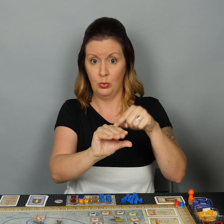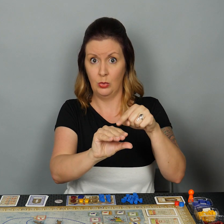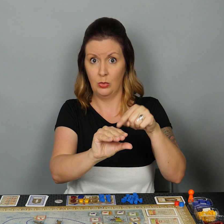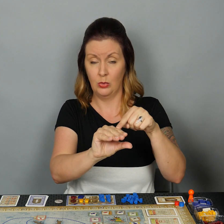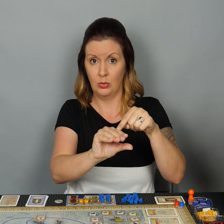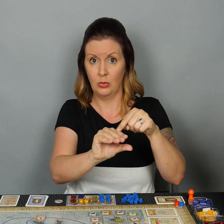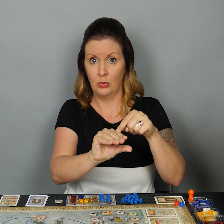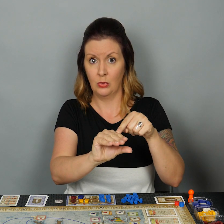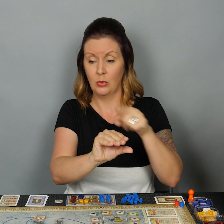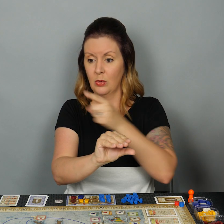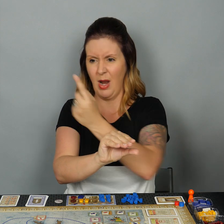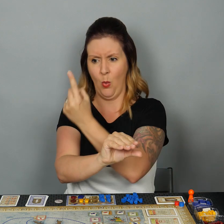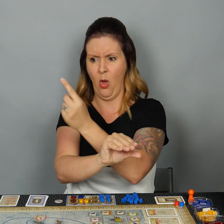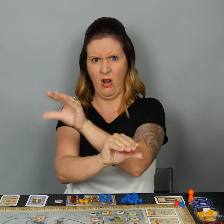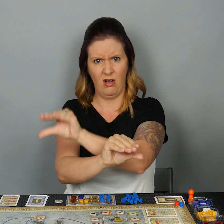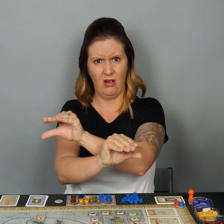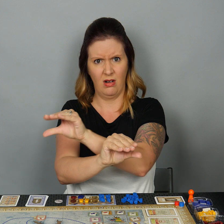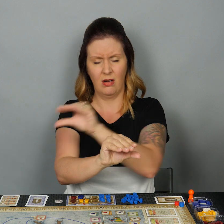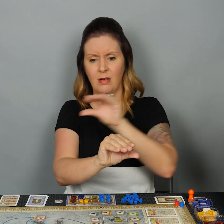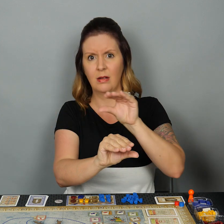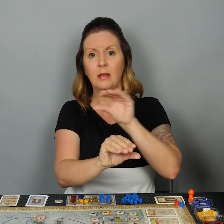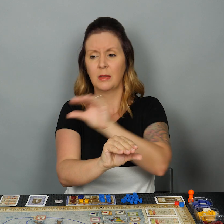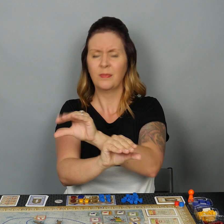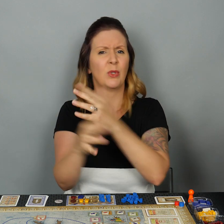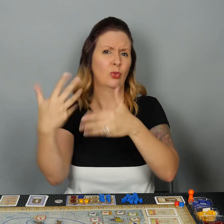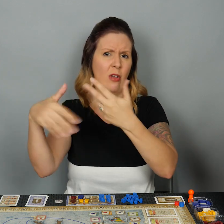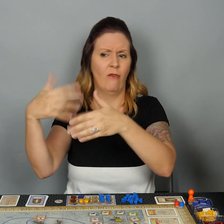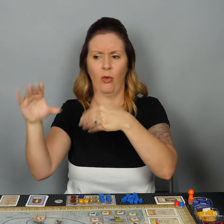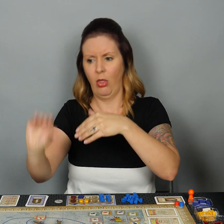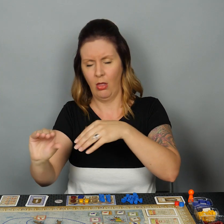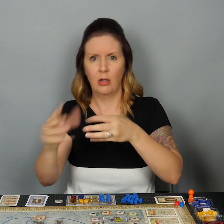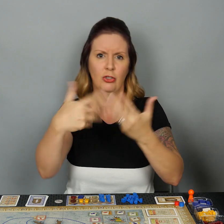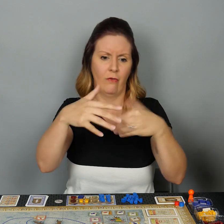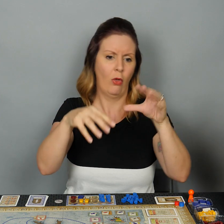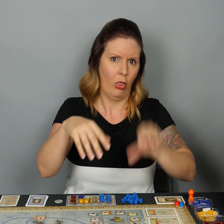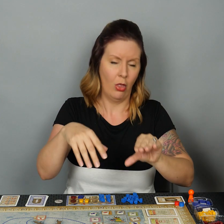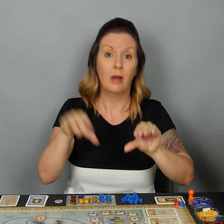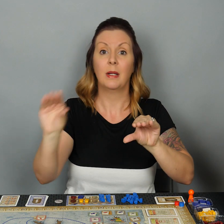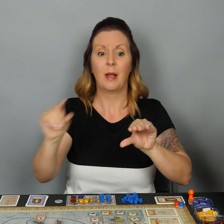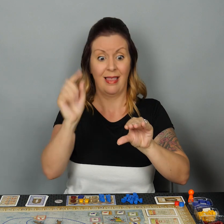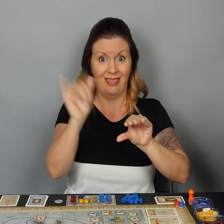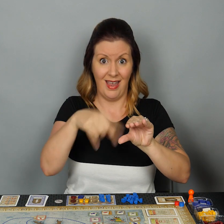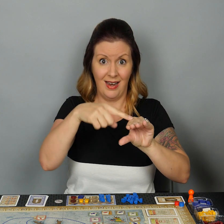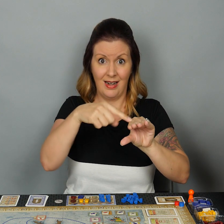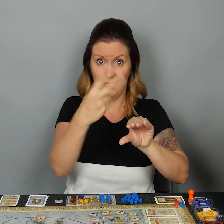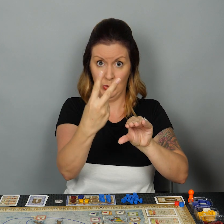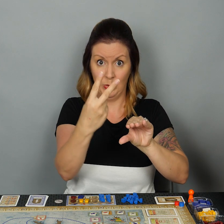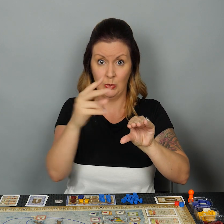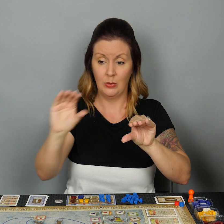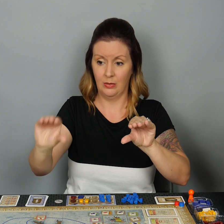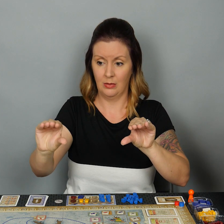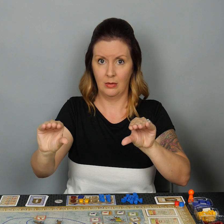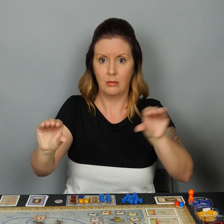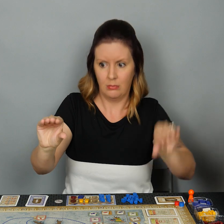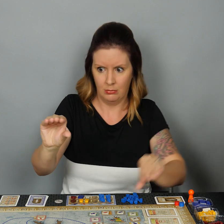Shuffle the individual piles and then place the Roman numeral 2 stack under Roman numeral